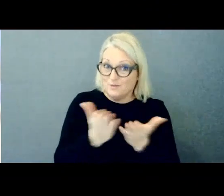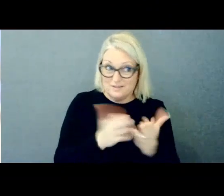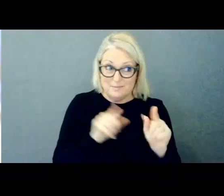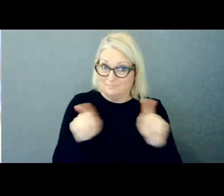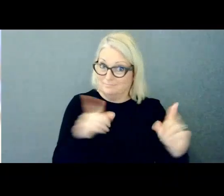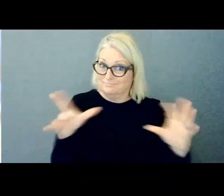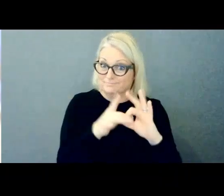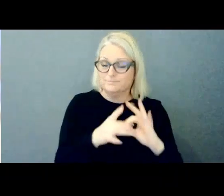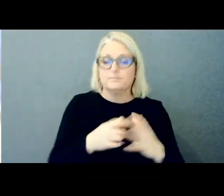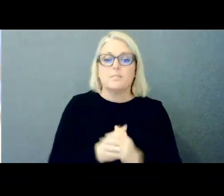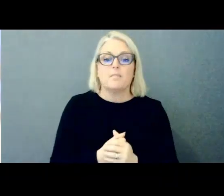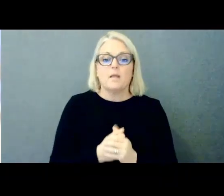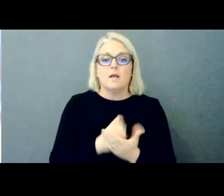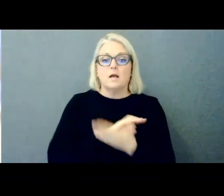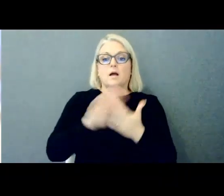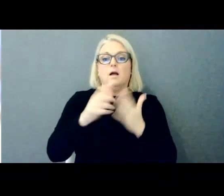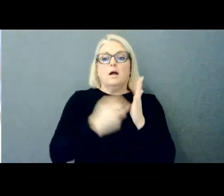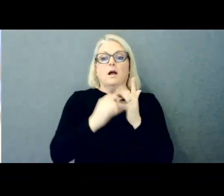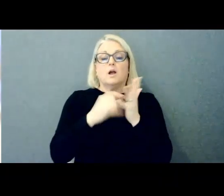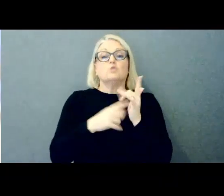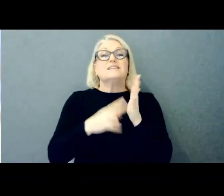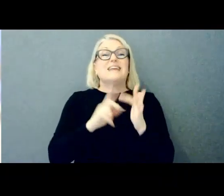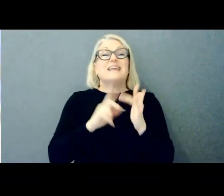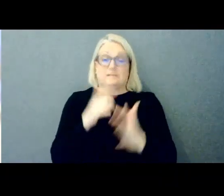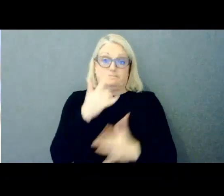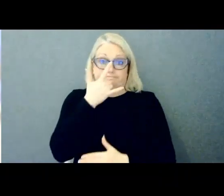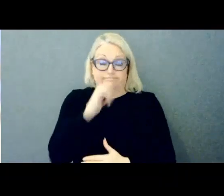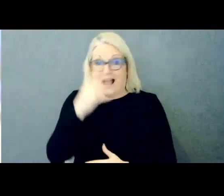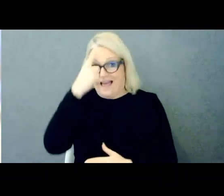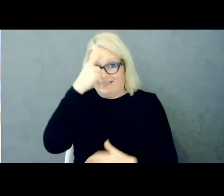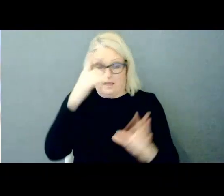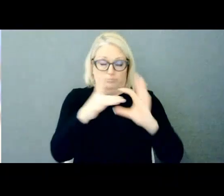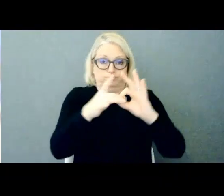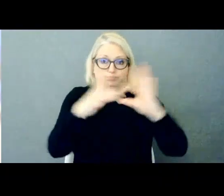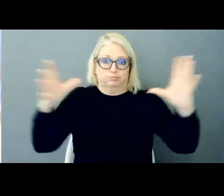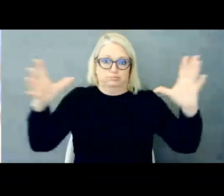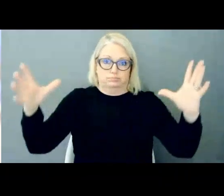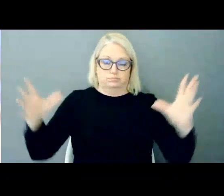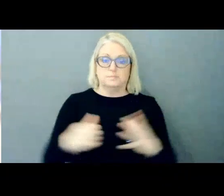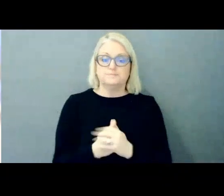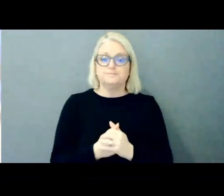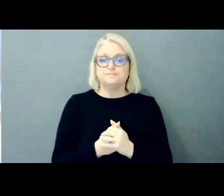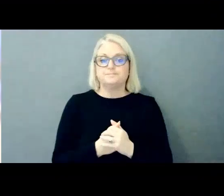I think there's a real disconnect, and this is one of the problems. There's a disconnect between the funding